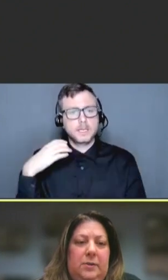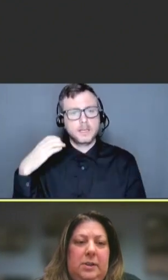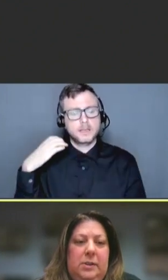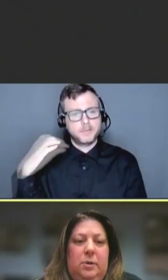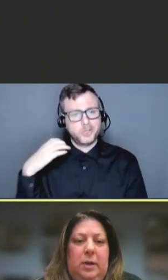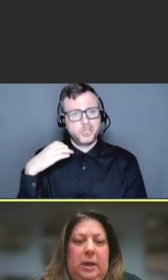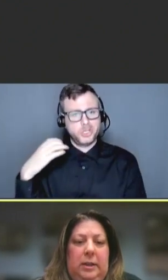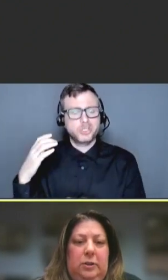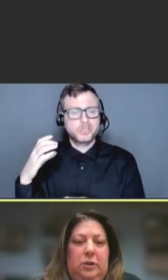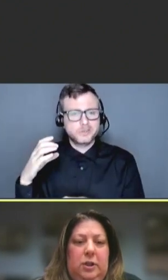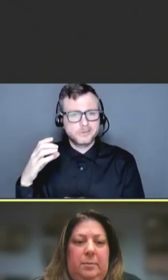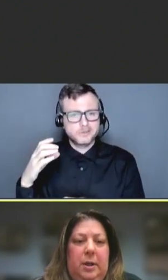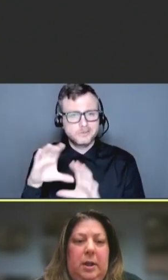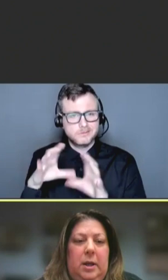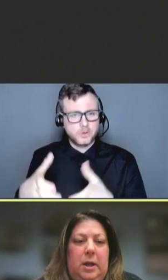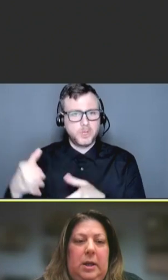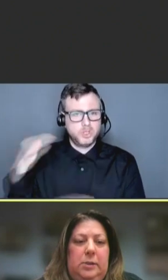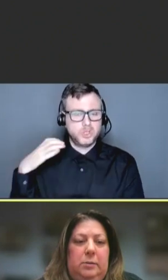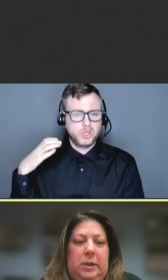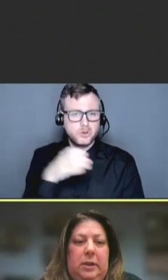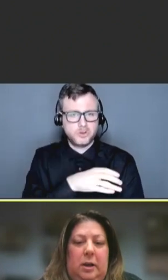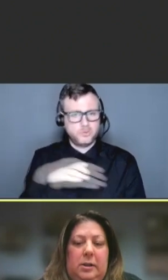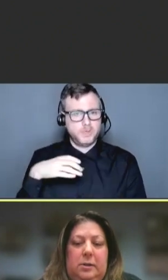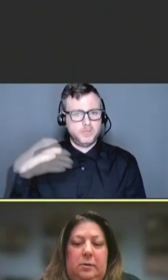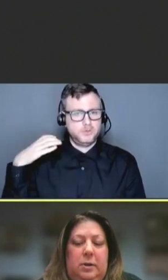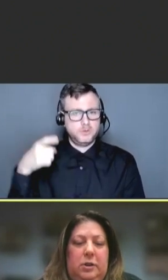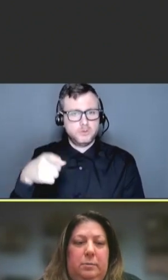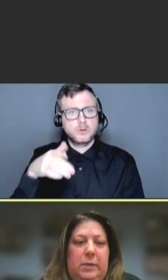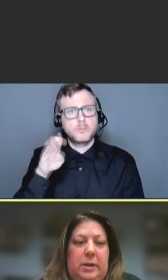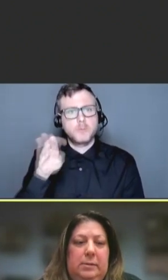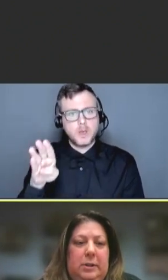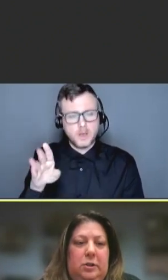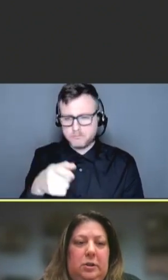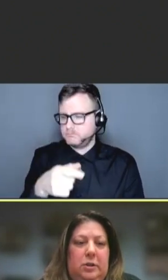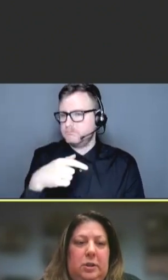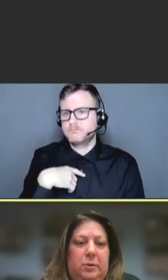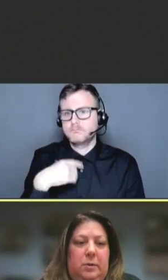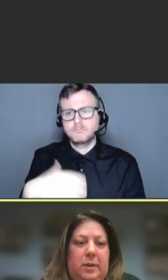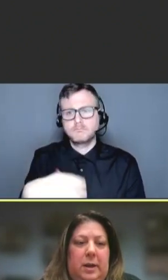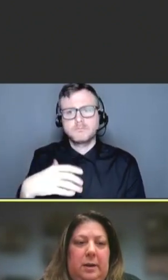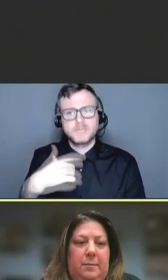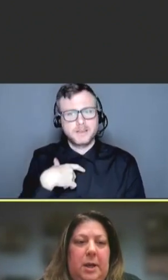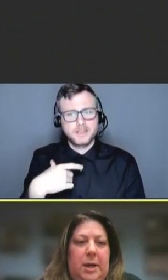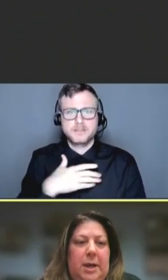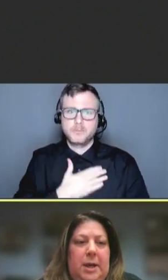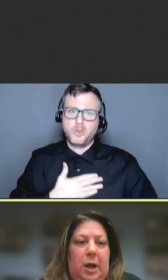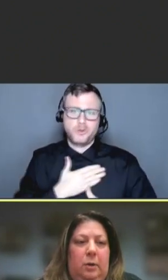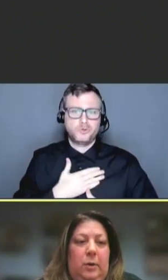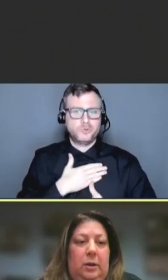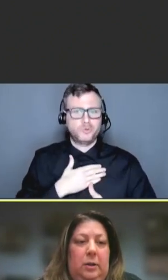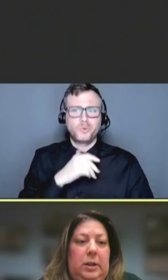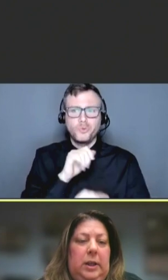for his work and leadership. It's really also a tremendous pleasure to work with him regularly.